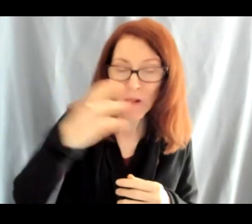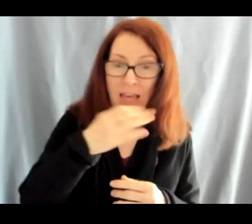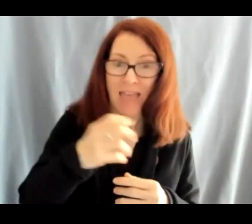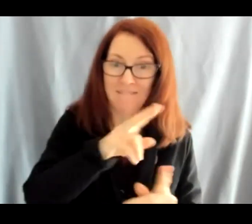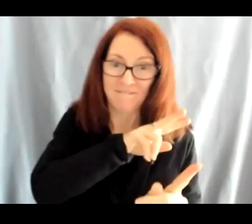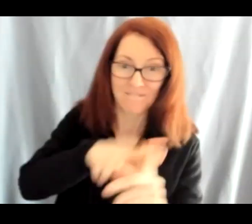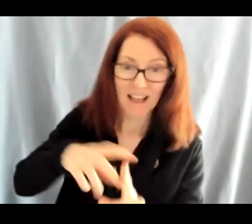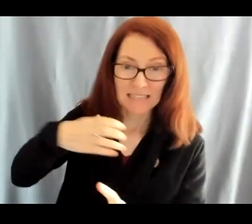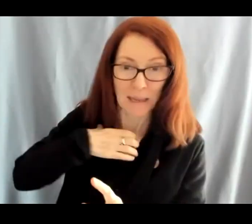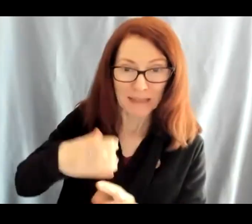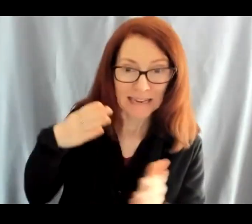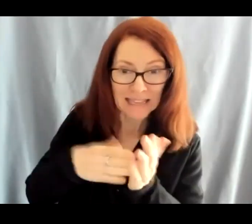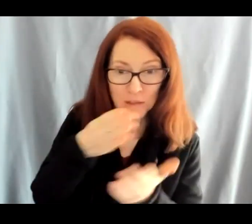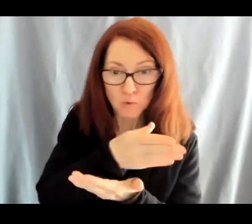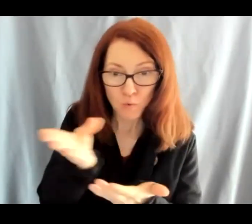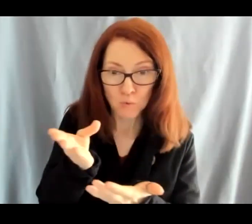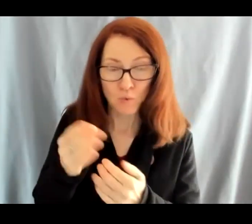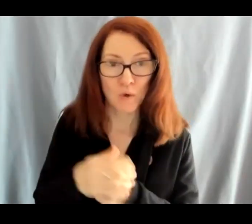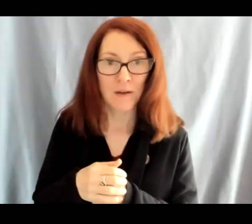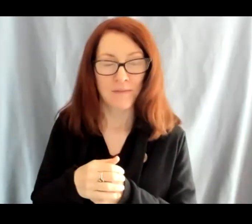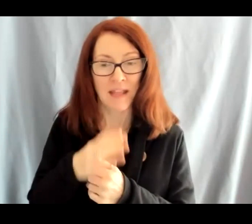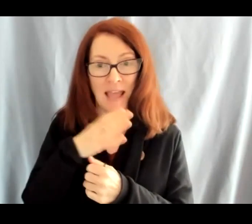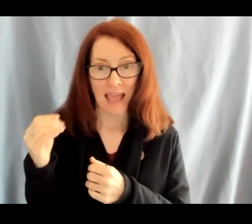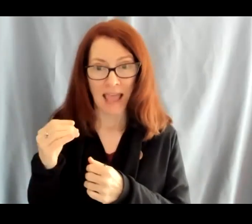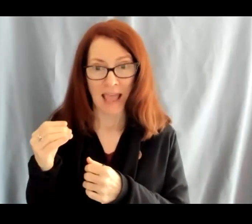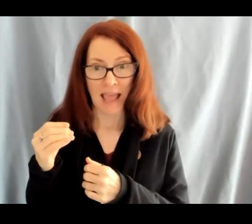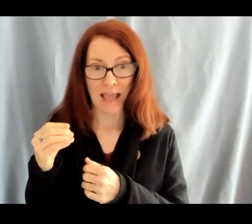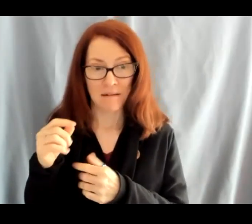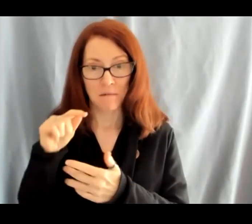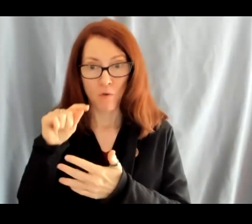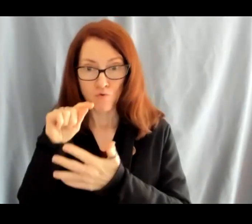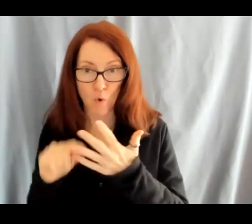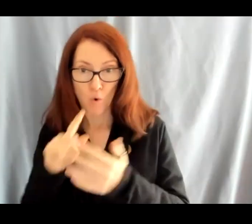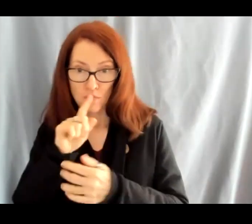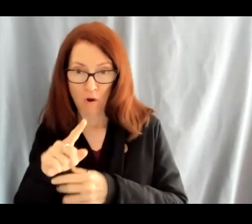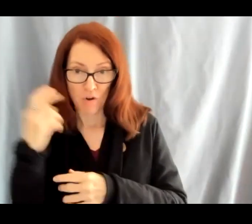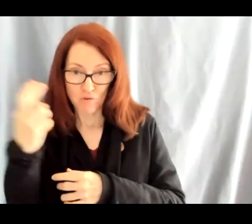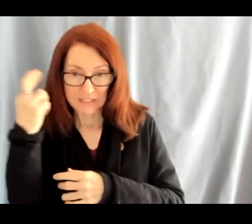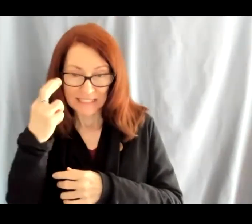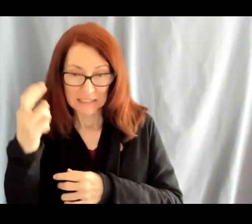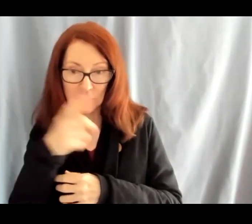against you and those are the types of reasons you would have to use to support your denial um